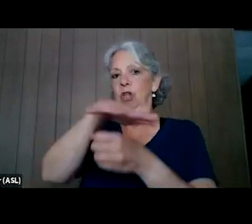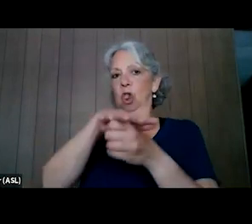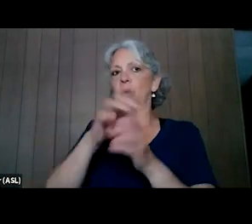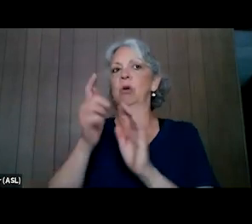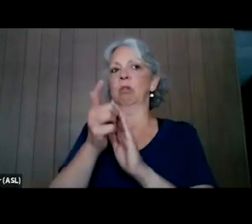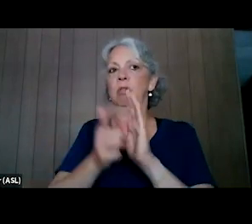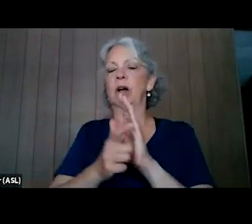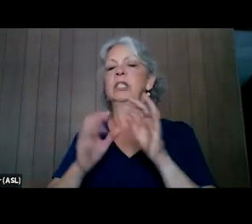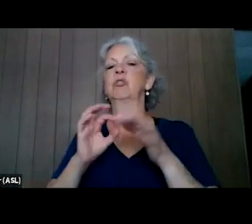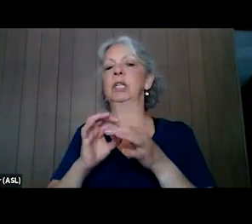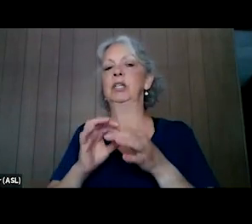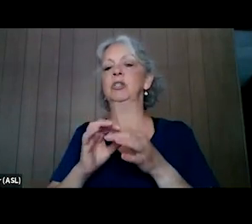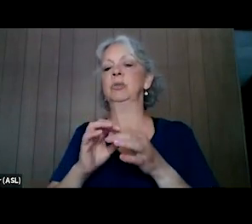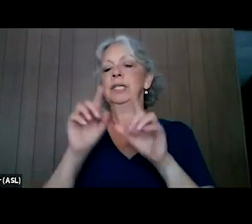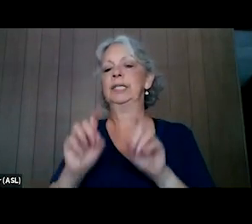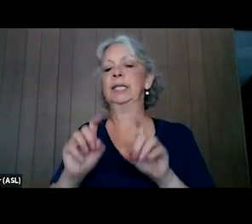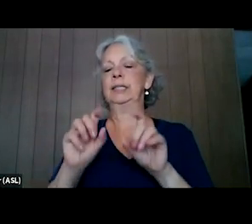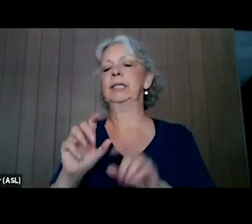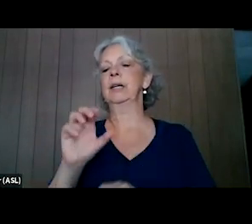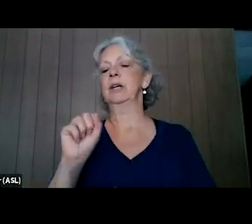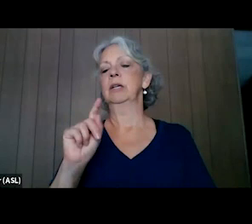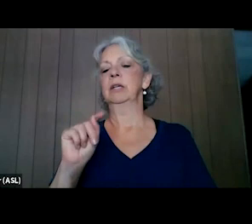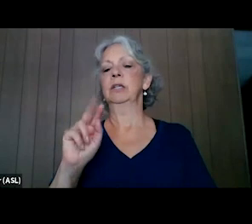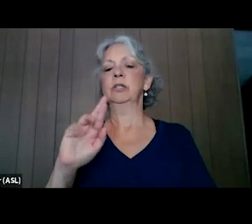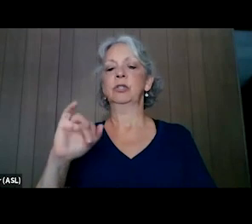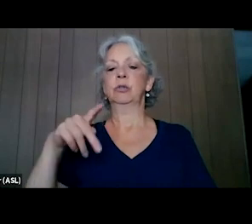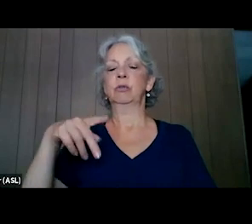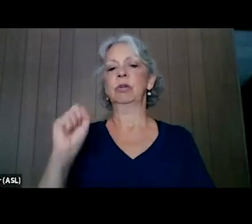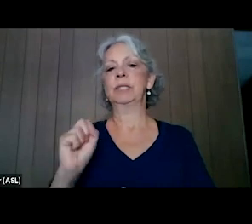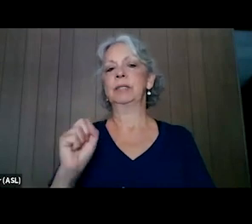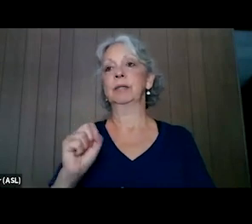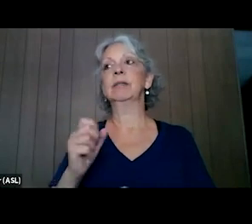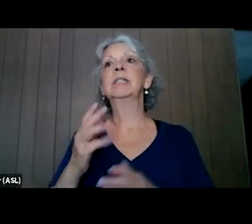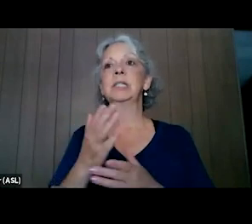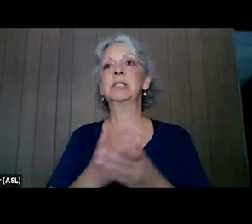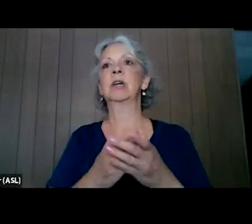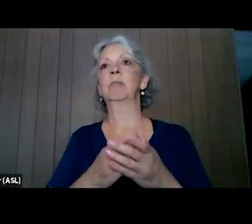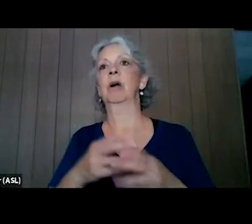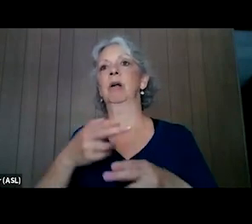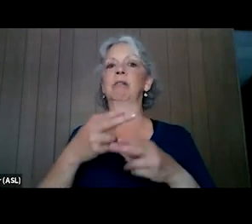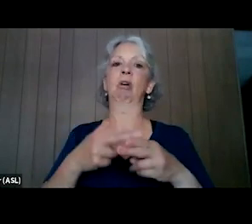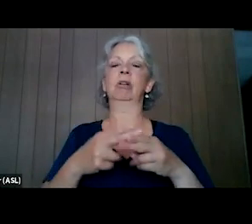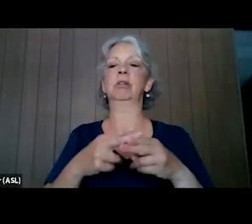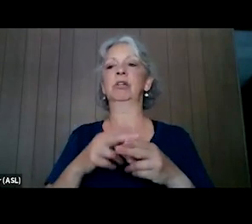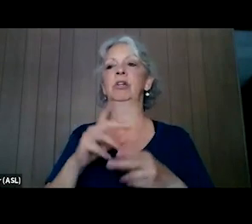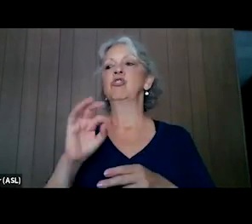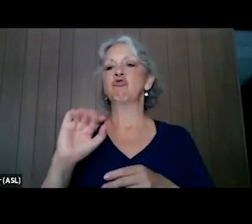or in your locality, you know, they may be considered drug paraphernalia, and you could be charged with that.